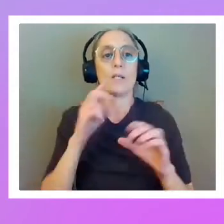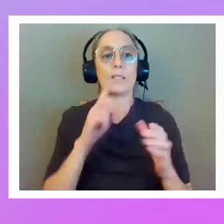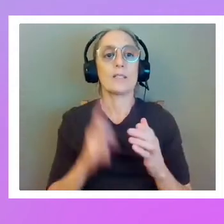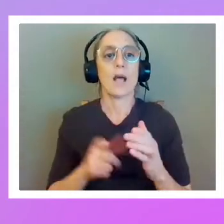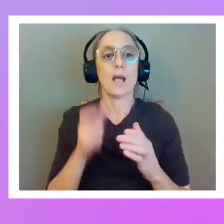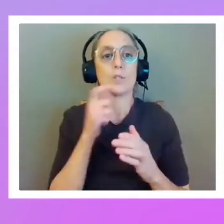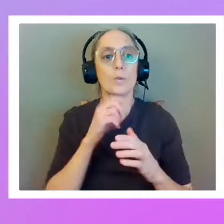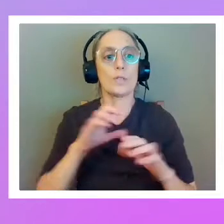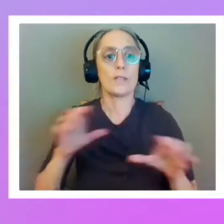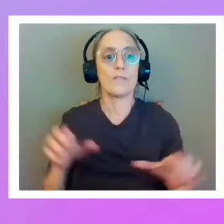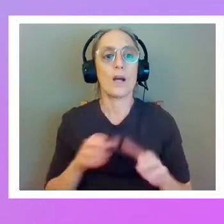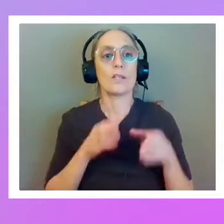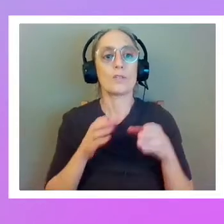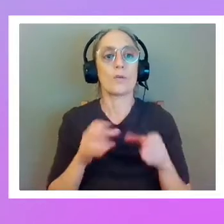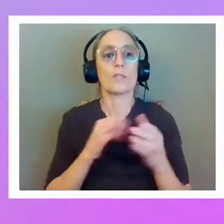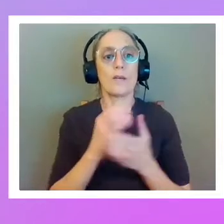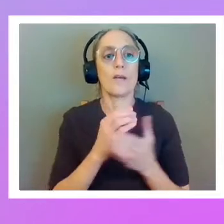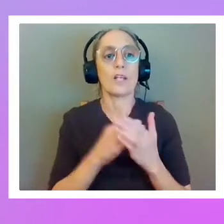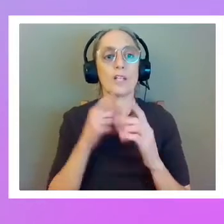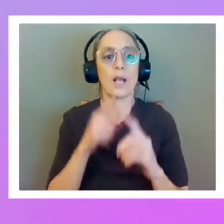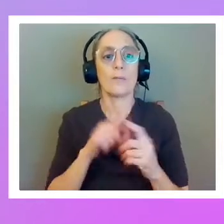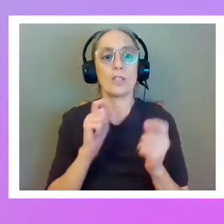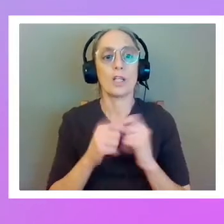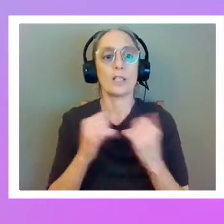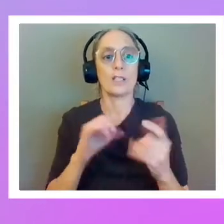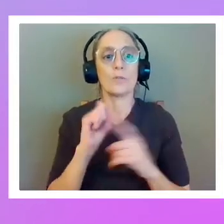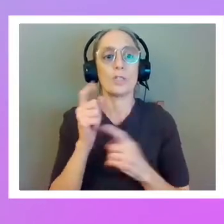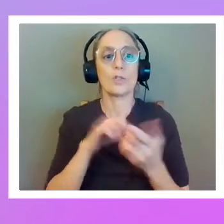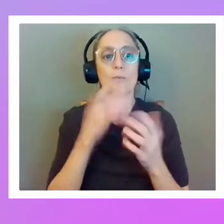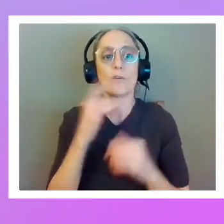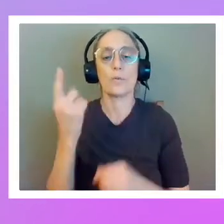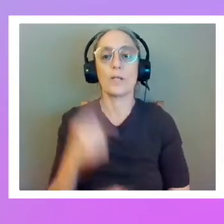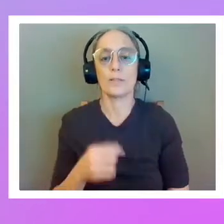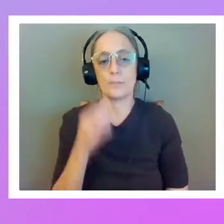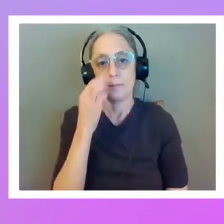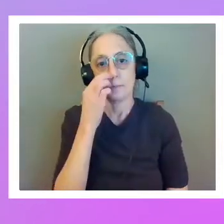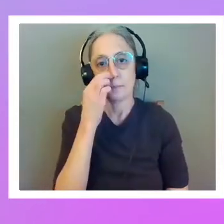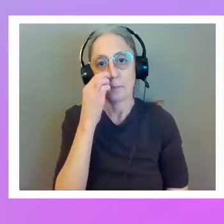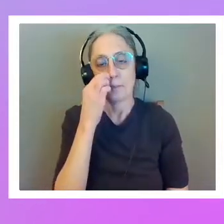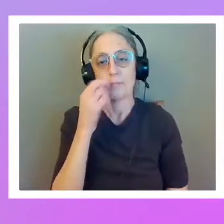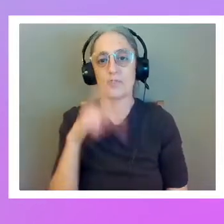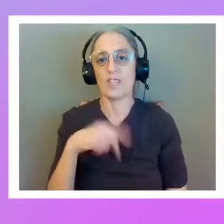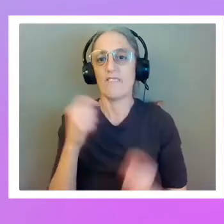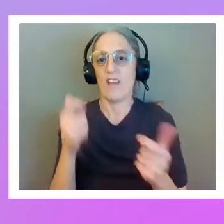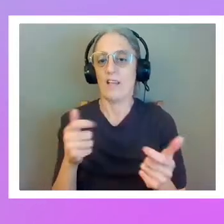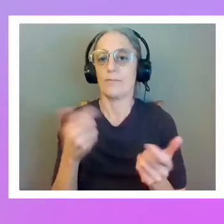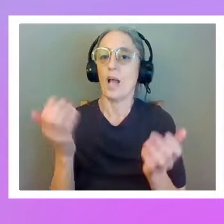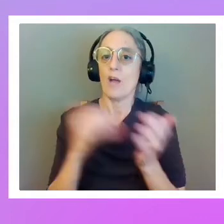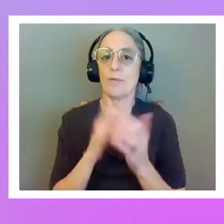at changing existing situations into preferred ones." I'll repeat that for you.